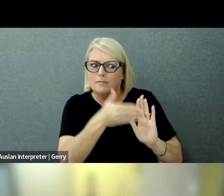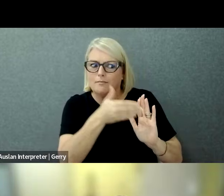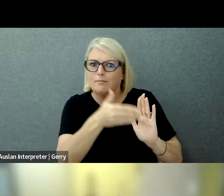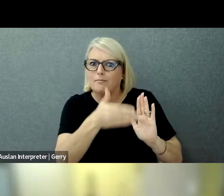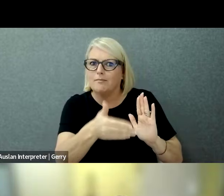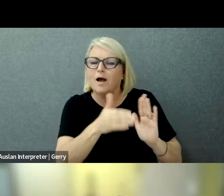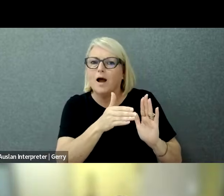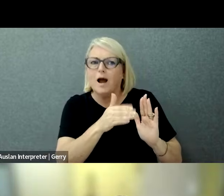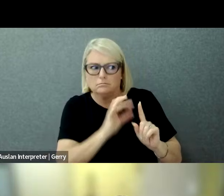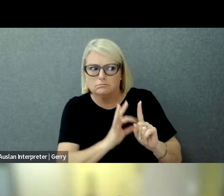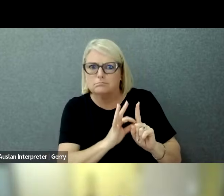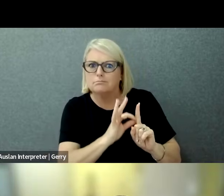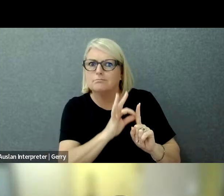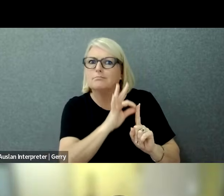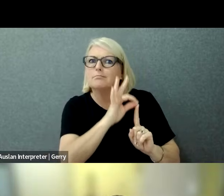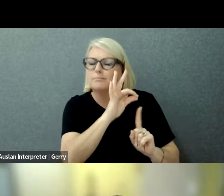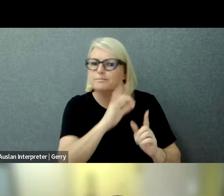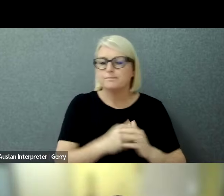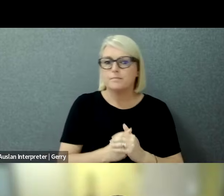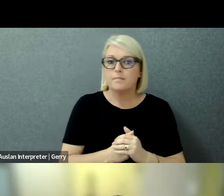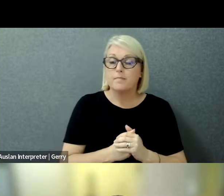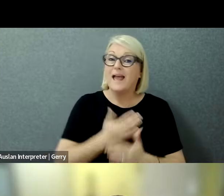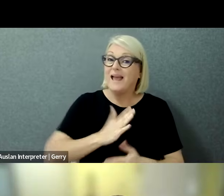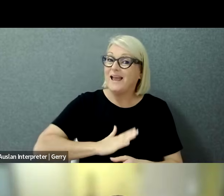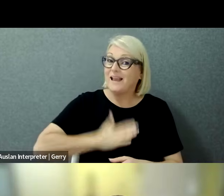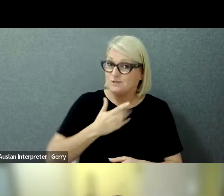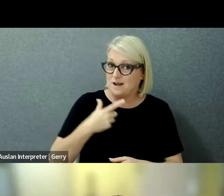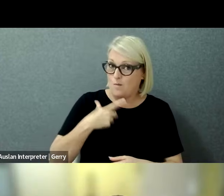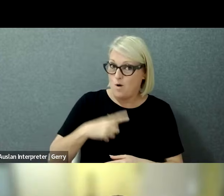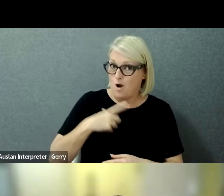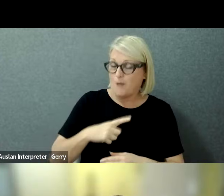And it was interesting because we actually developed the model just before the NDIS